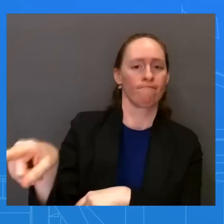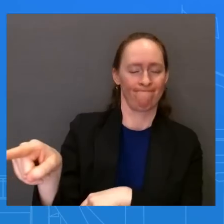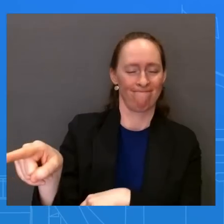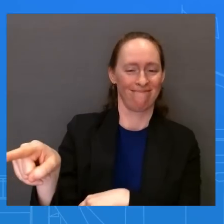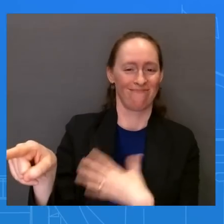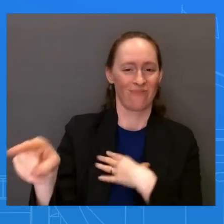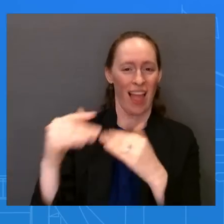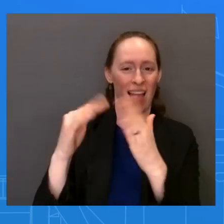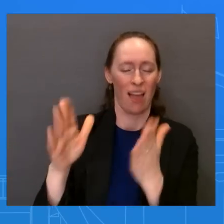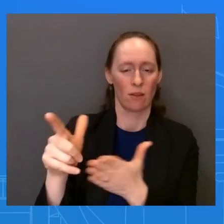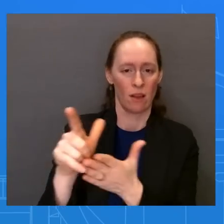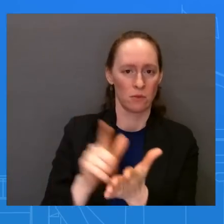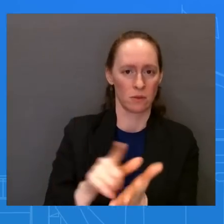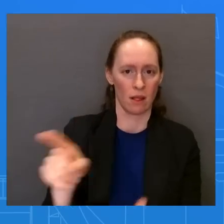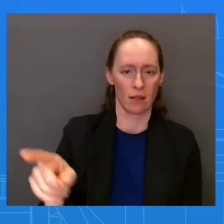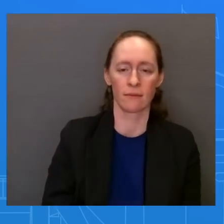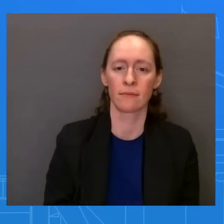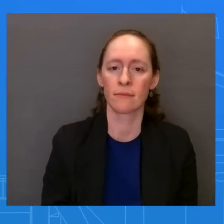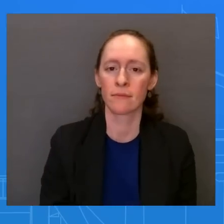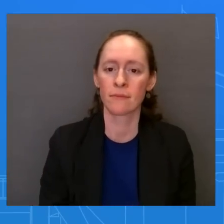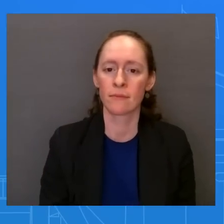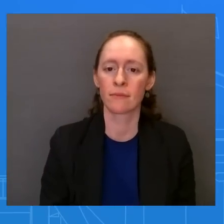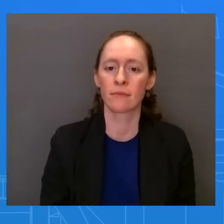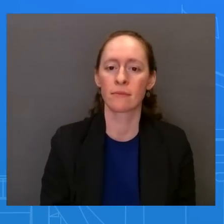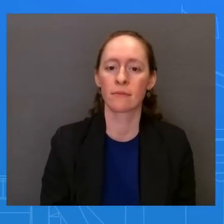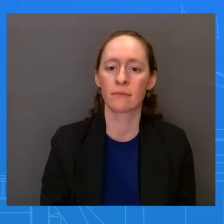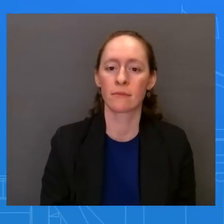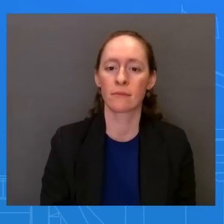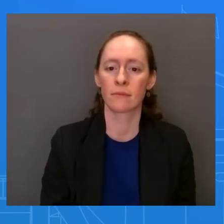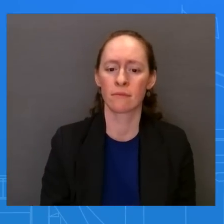this is not a new process here. We've been doing this for the past two years.